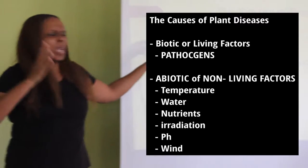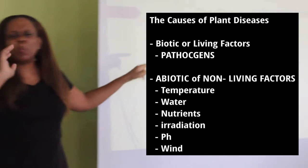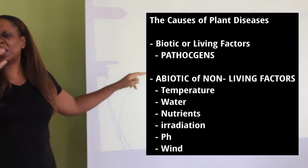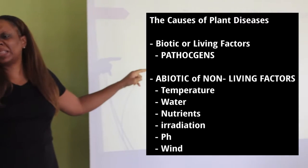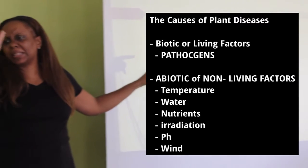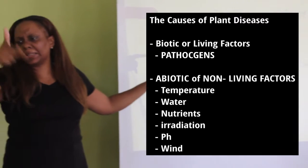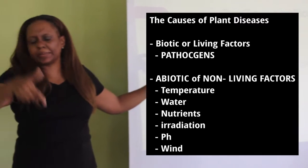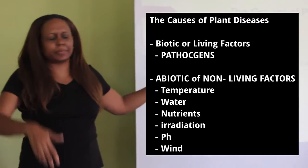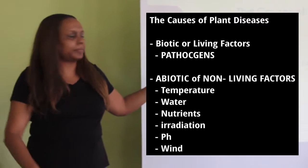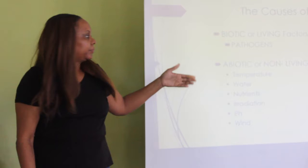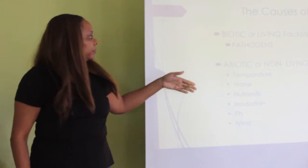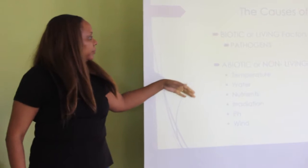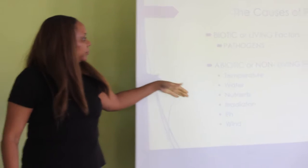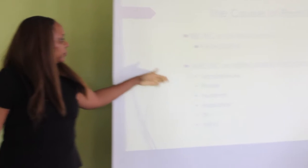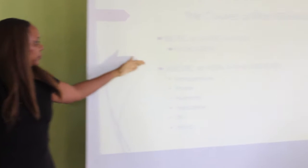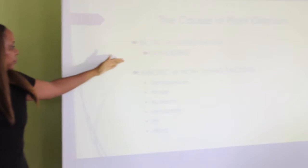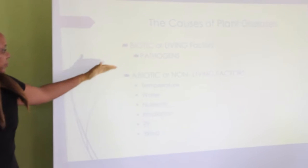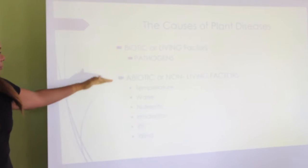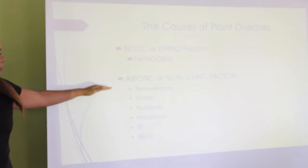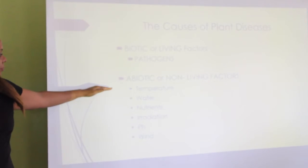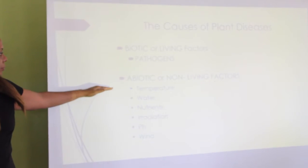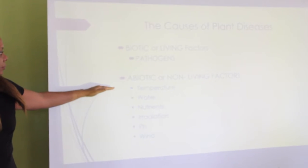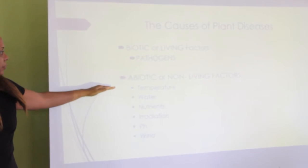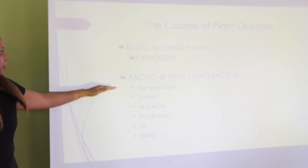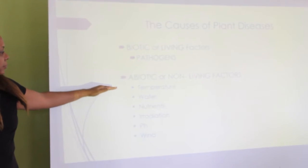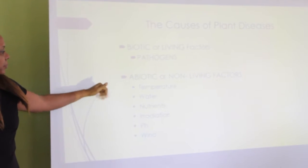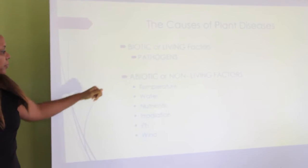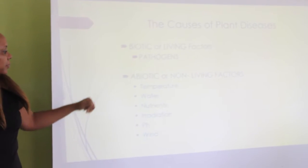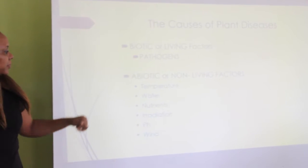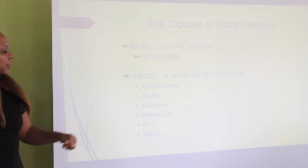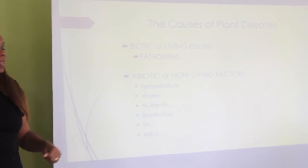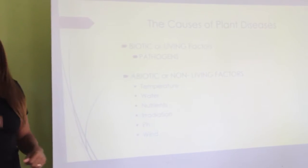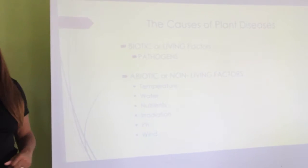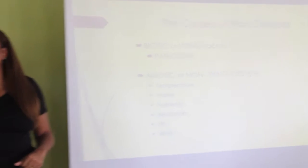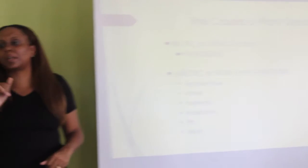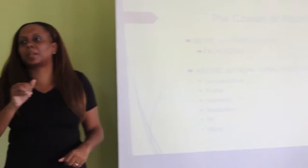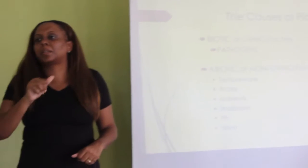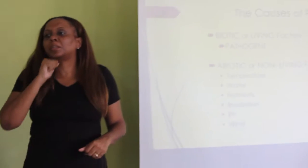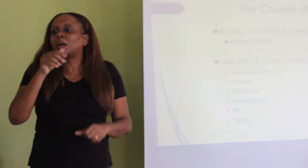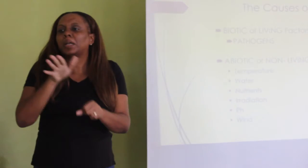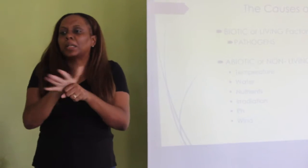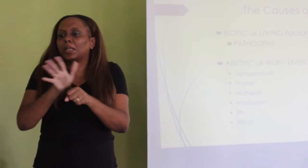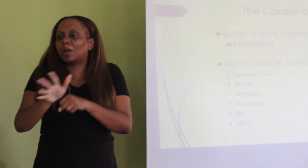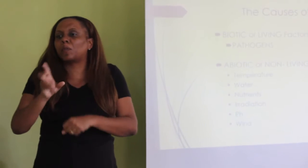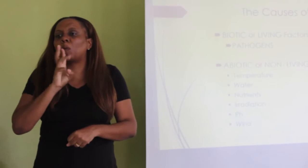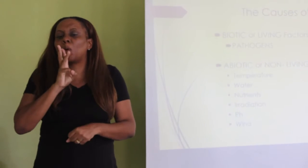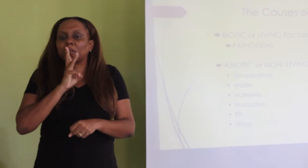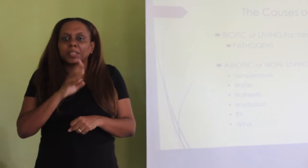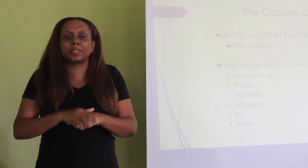the aerobiotics are non-living factors such as the temperature water nutrients